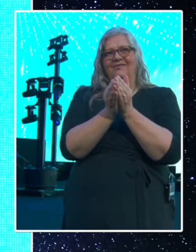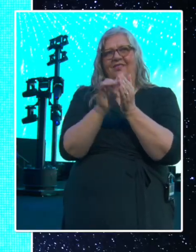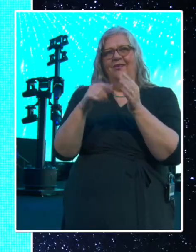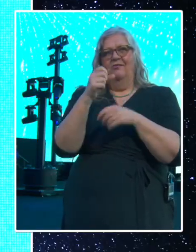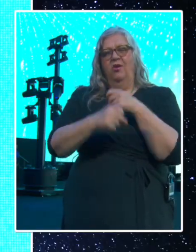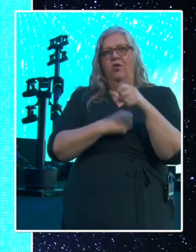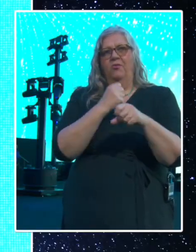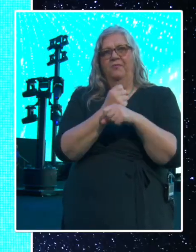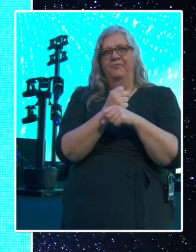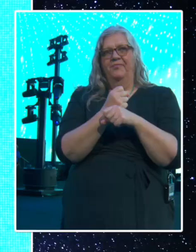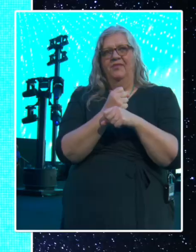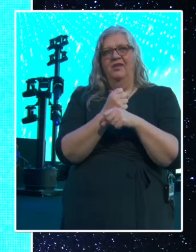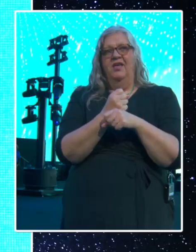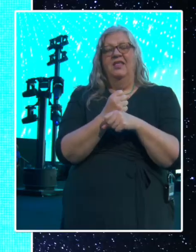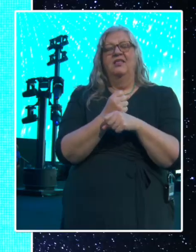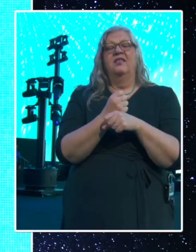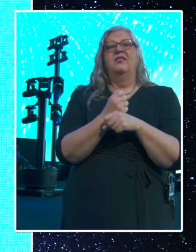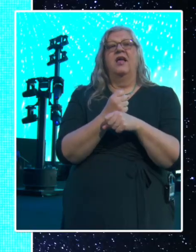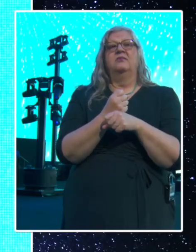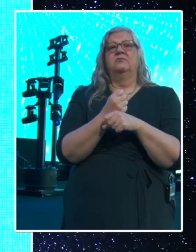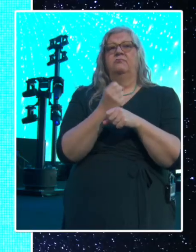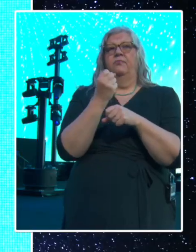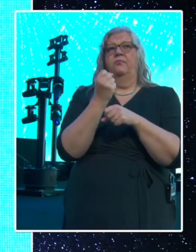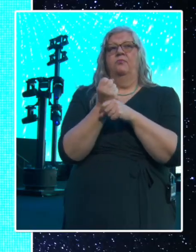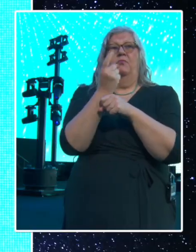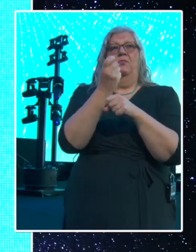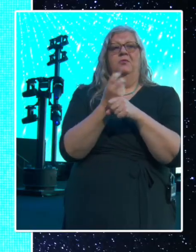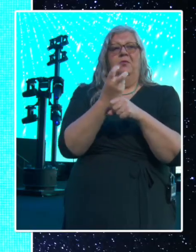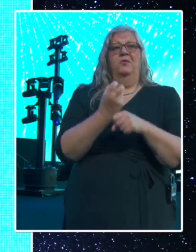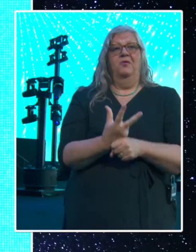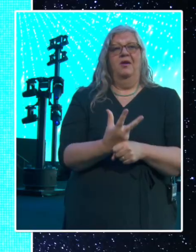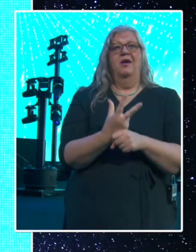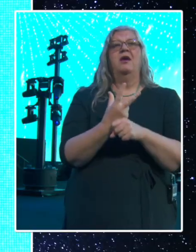Marking the third consecutive year of record passenger volume.